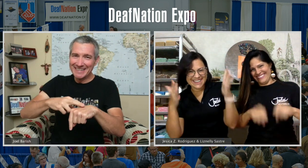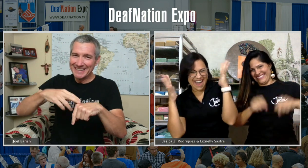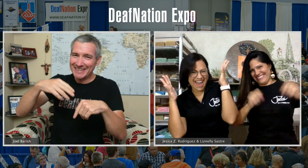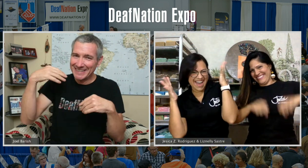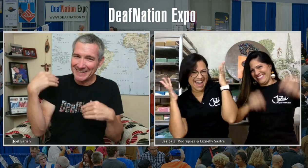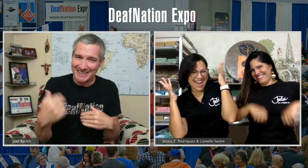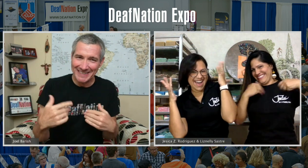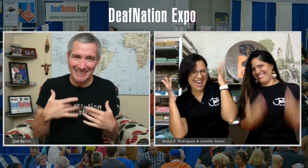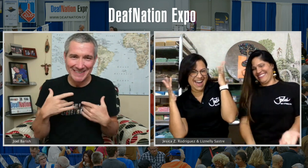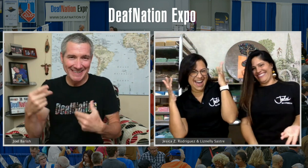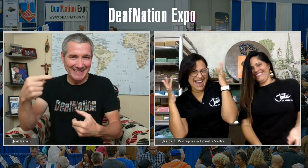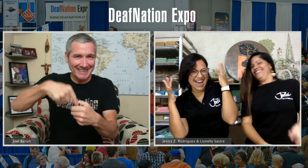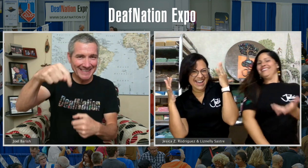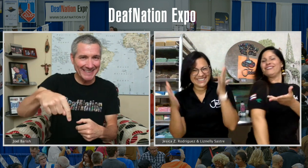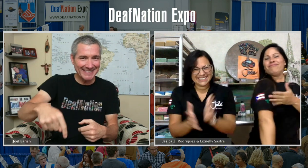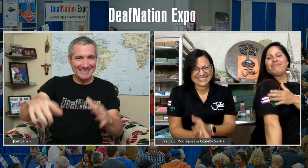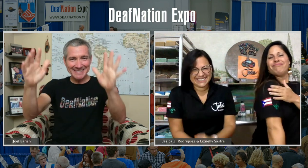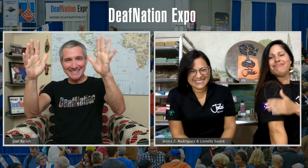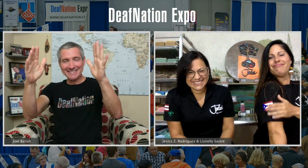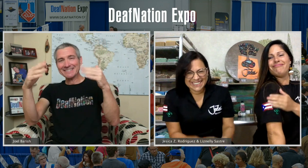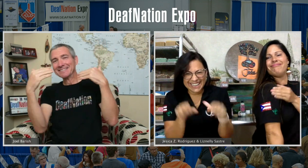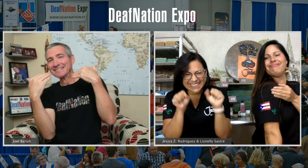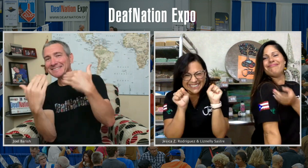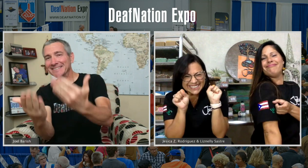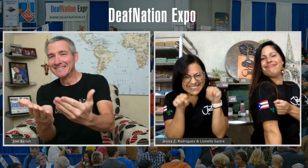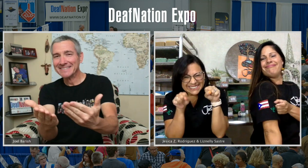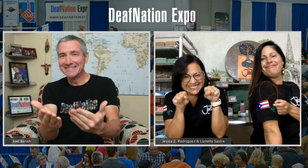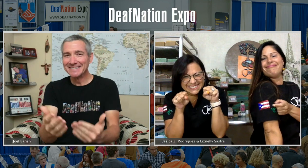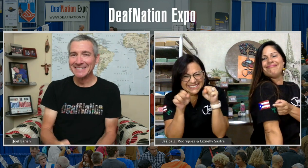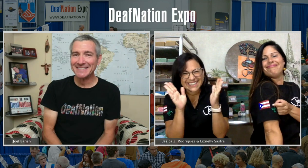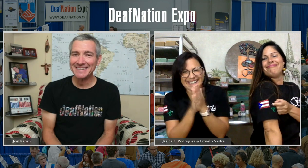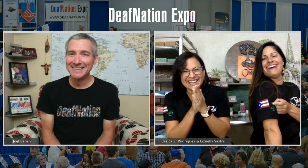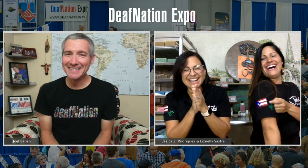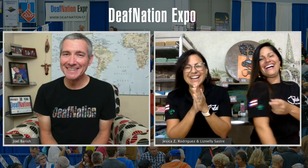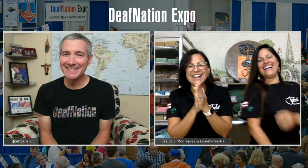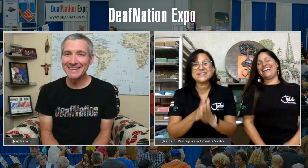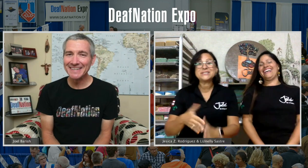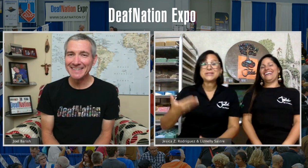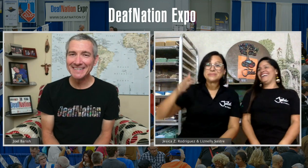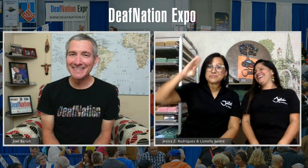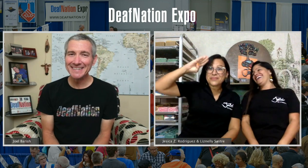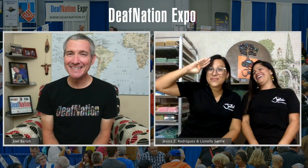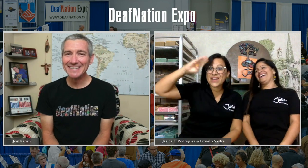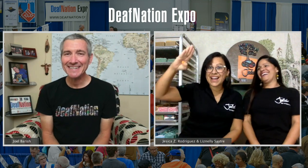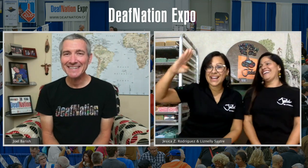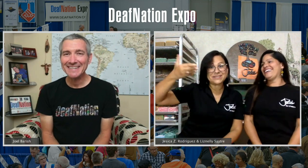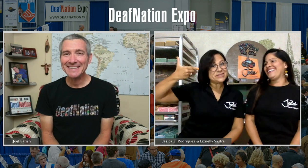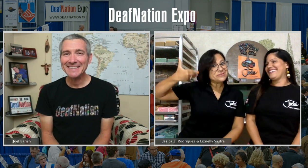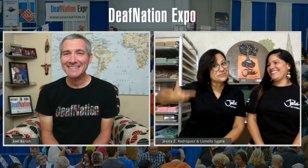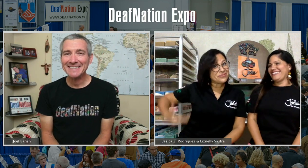Yay! - Wow! I’m excited you’re joining this! Yes! Hola!